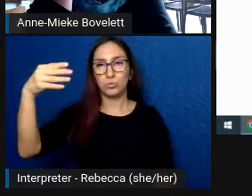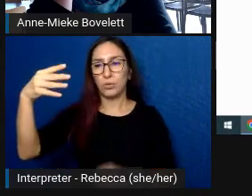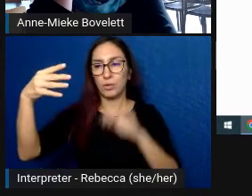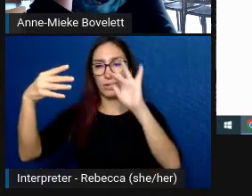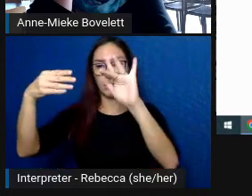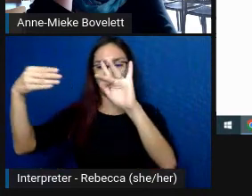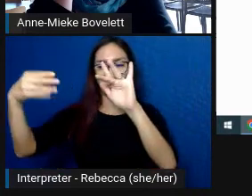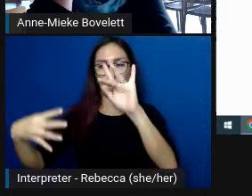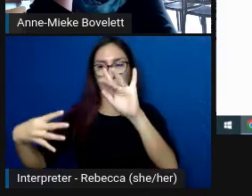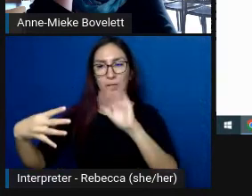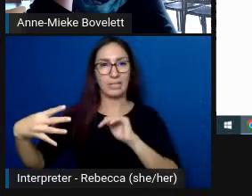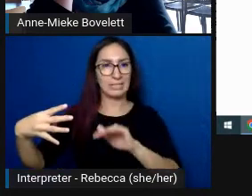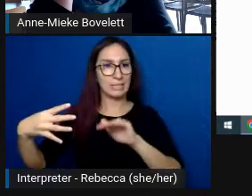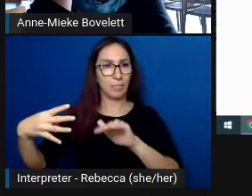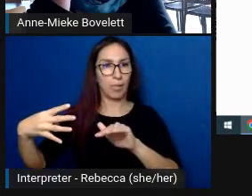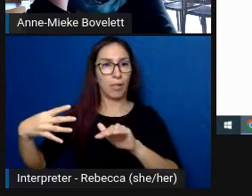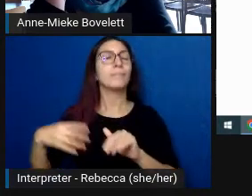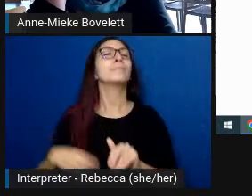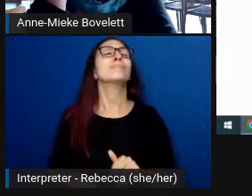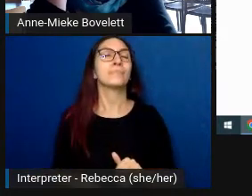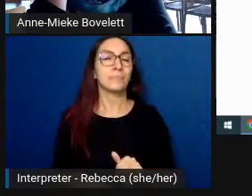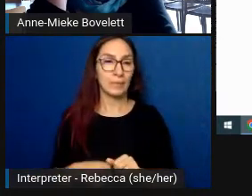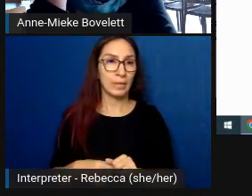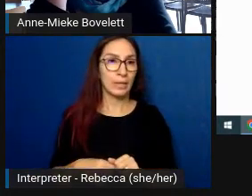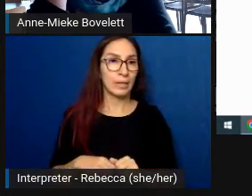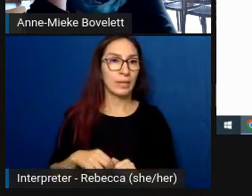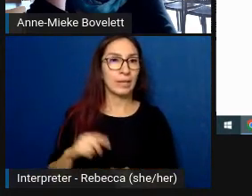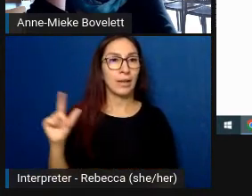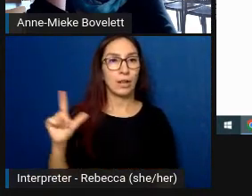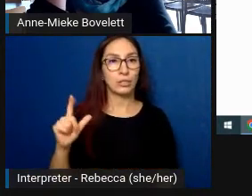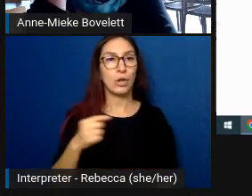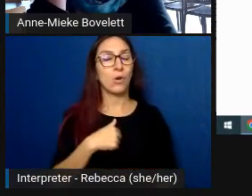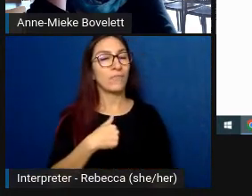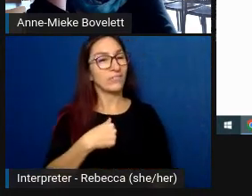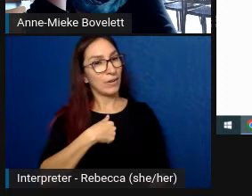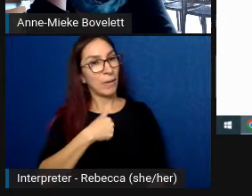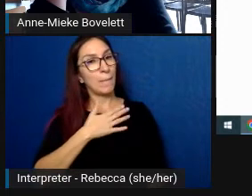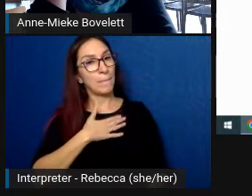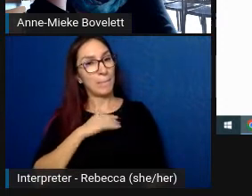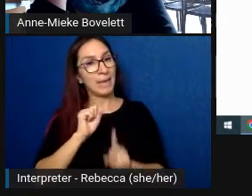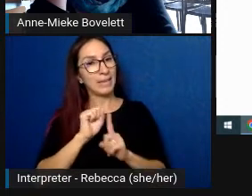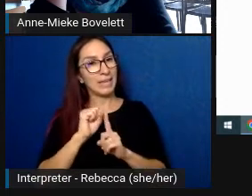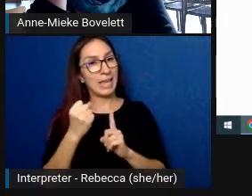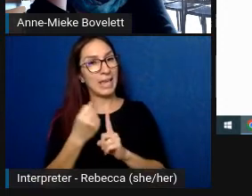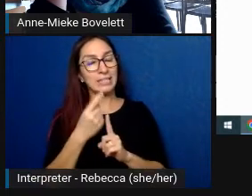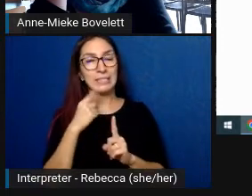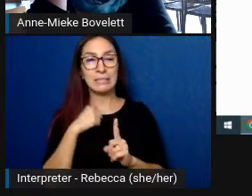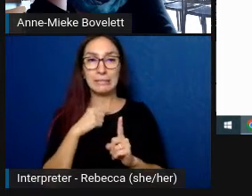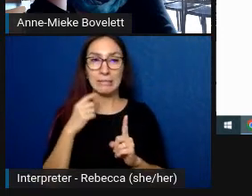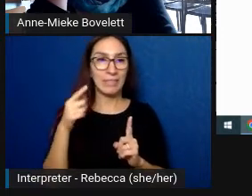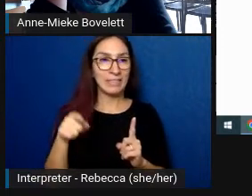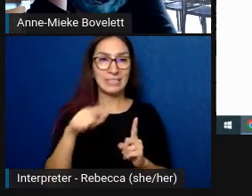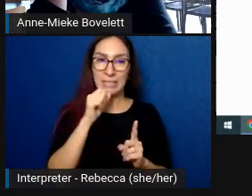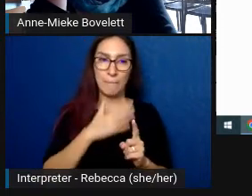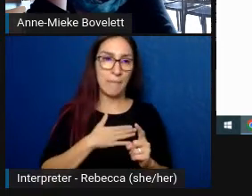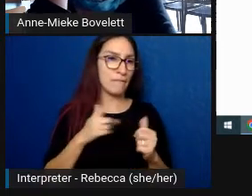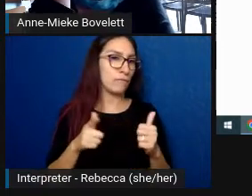Basically, your press, in my case, let's say that this is not my first time visiting this website,